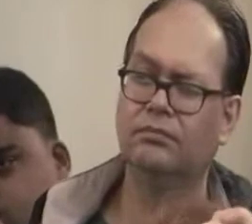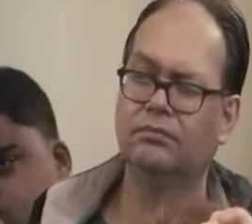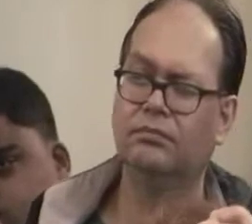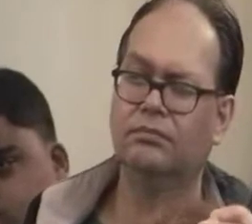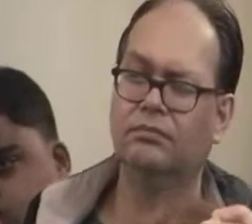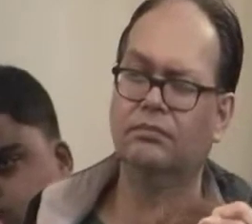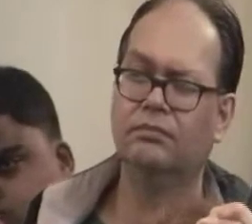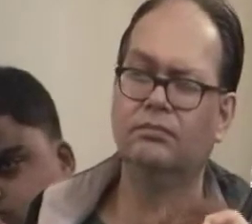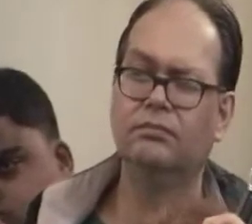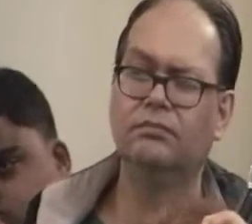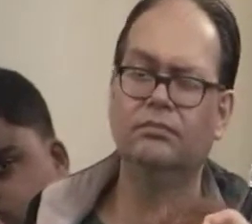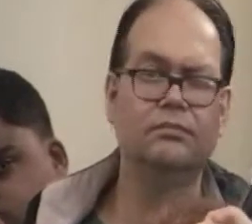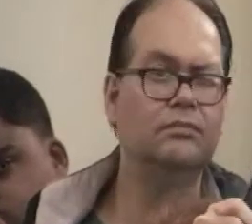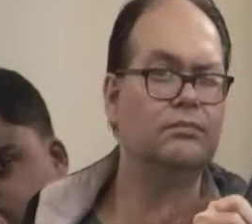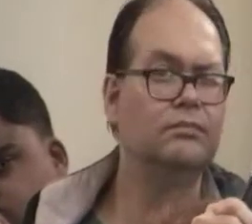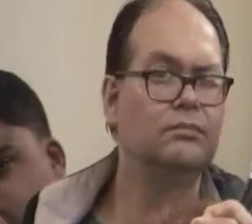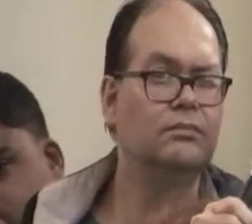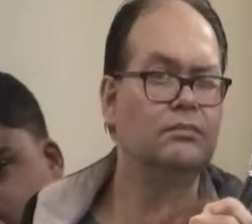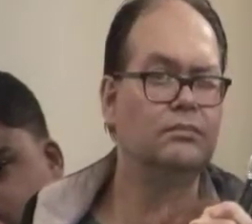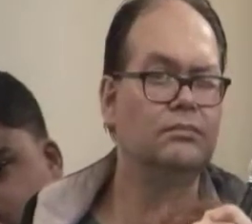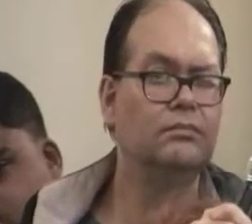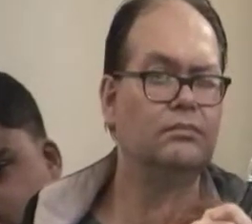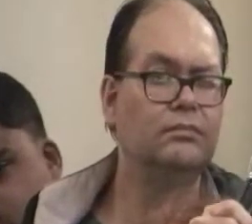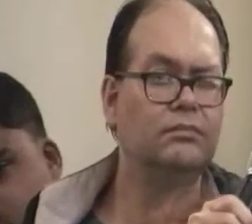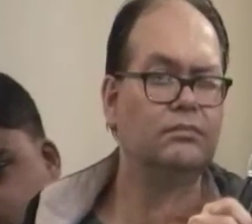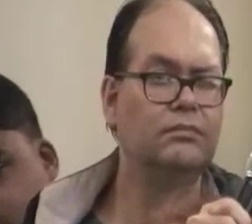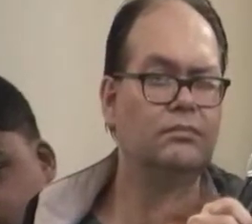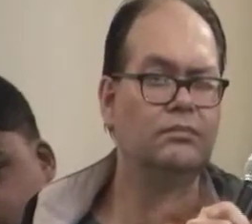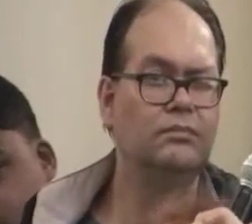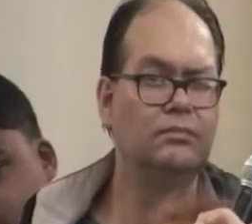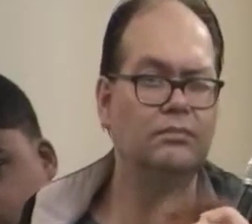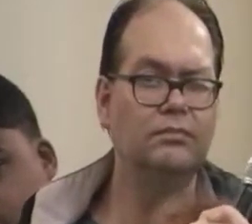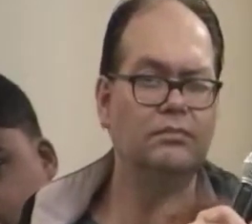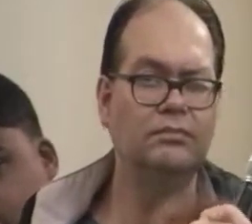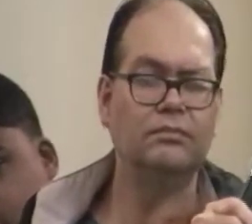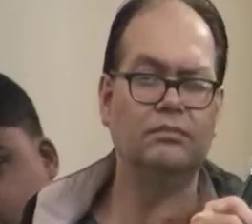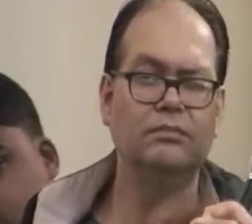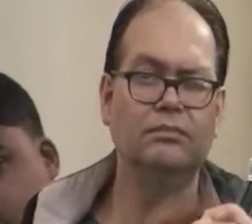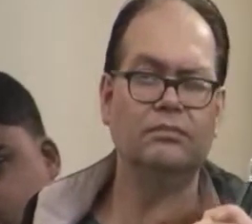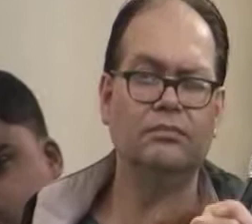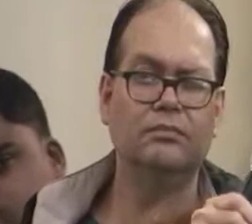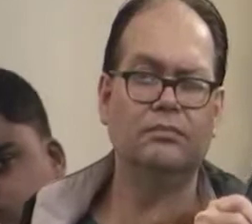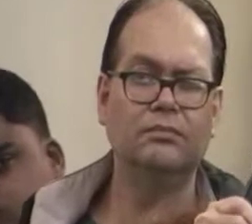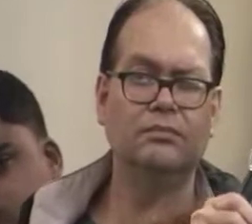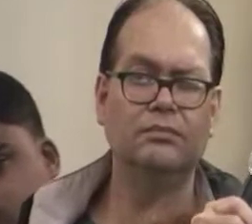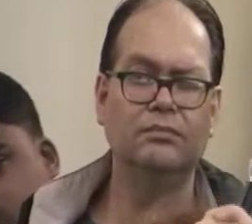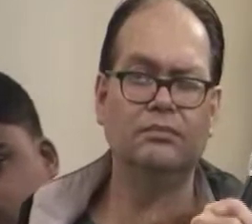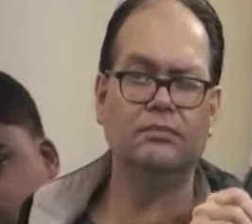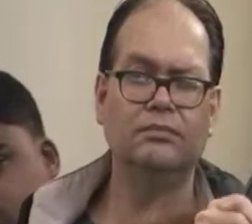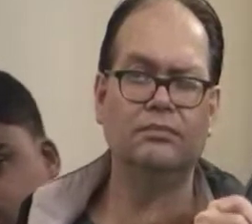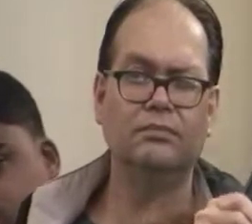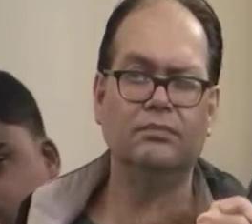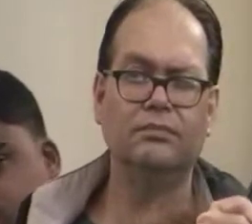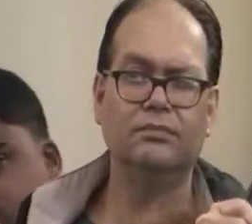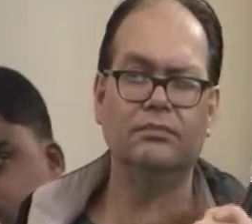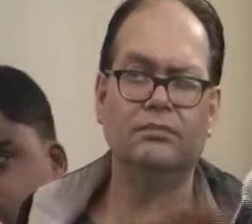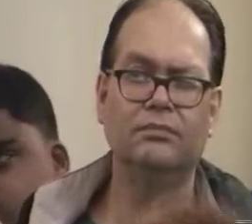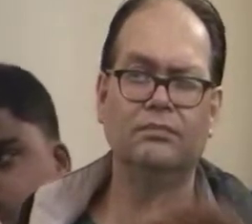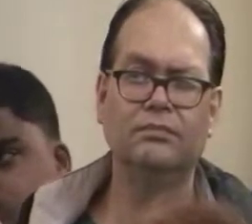has a role in trying to reduce that employment rate and, if so, what role should council be taking?